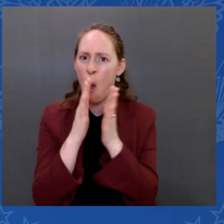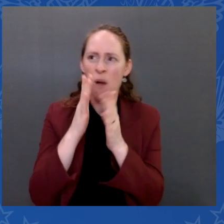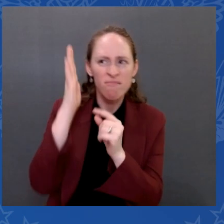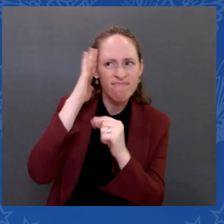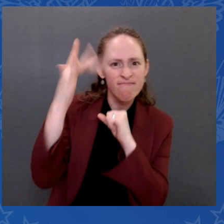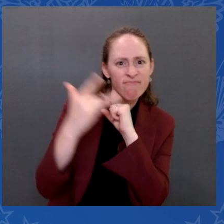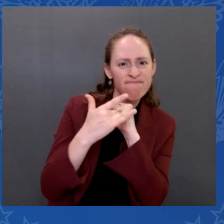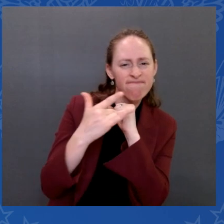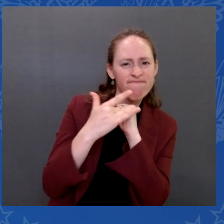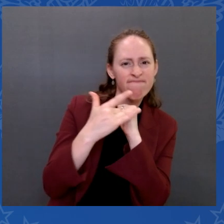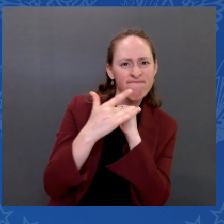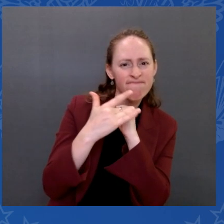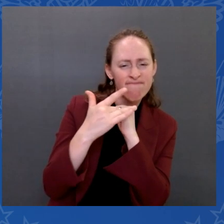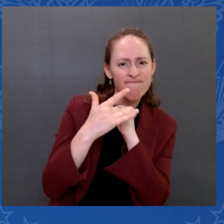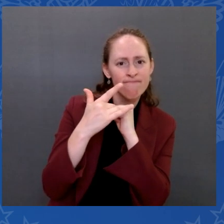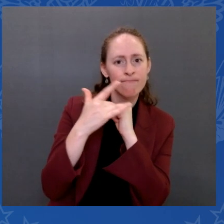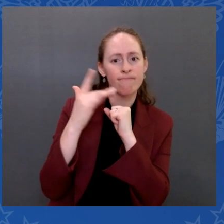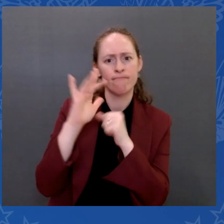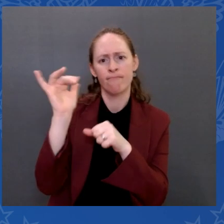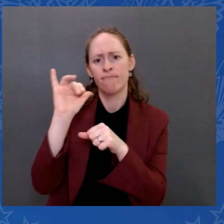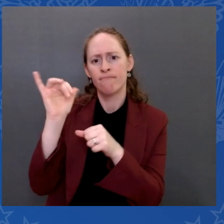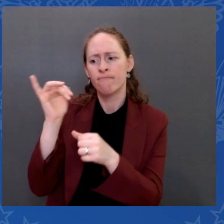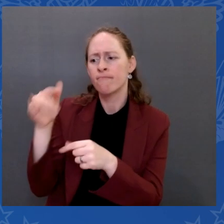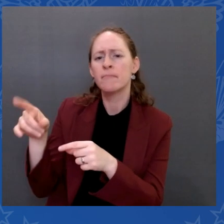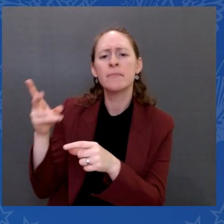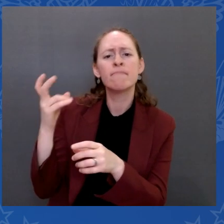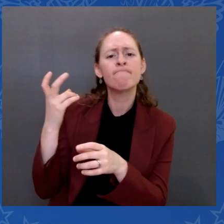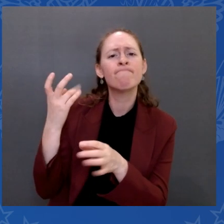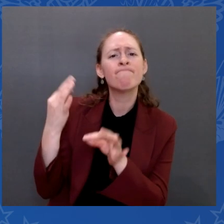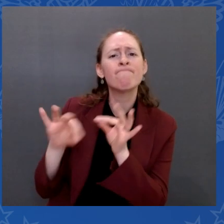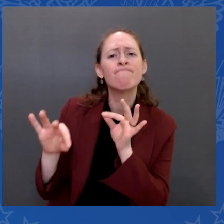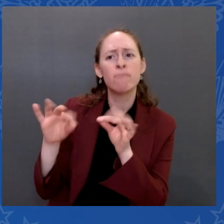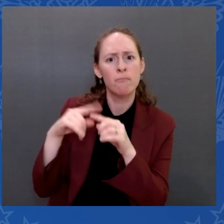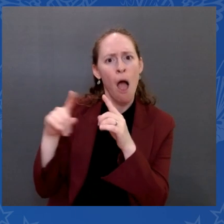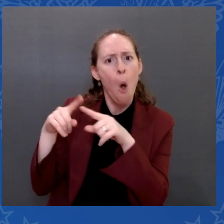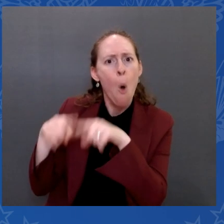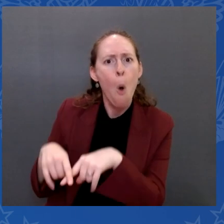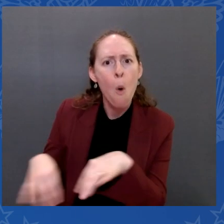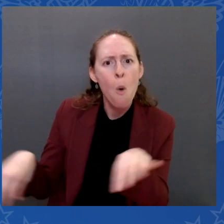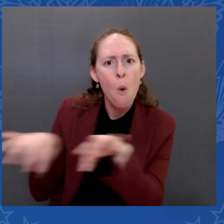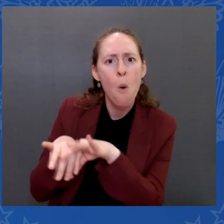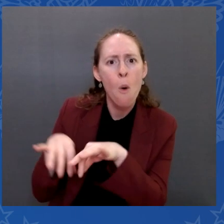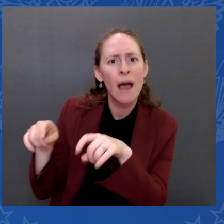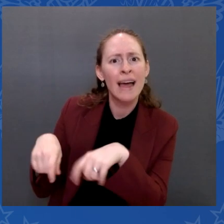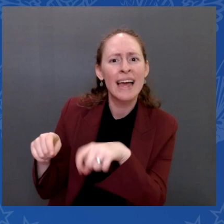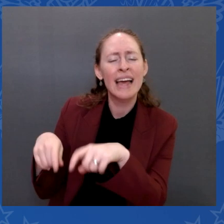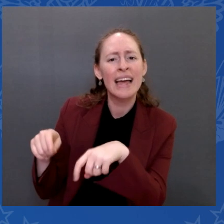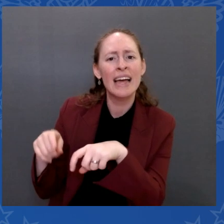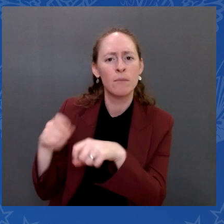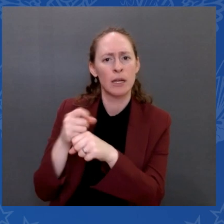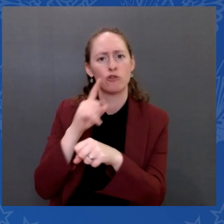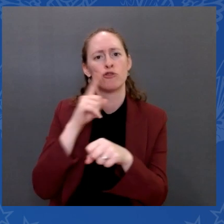are also provided as part of our supply chain. In addition to the semiconductor funding, this bill also provides critical funding